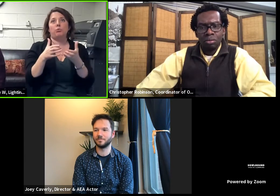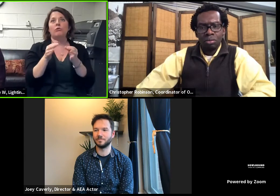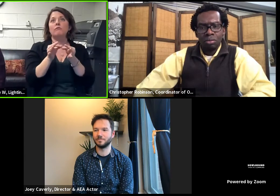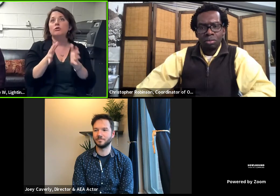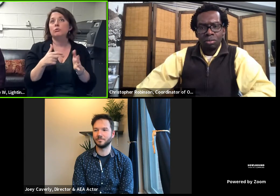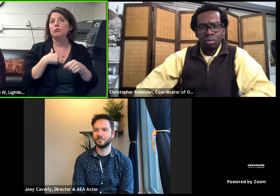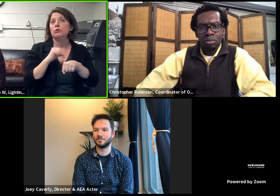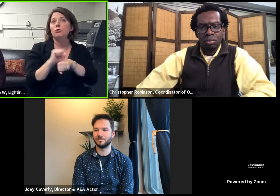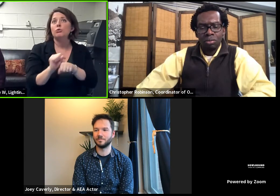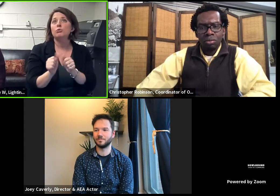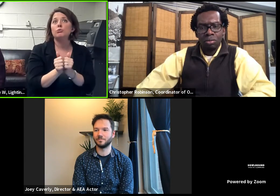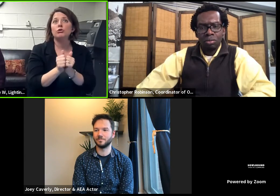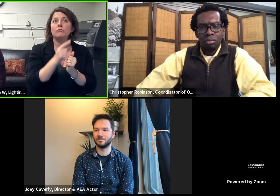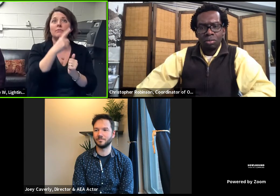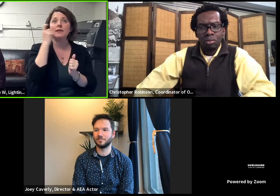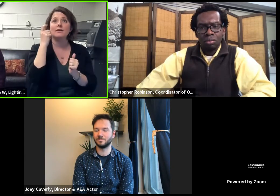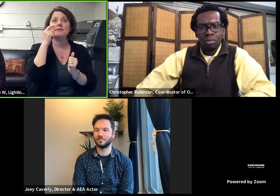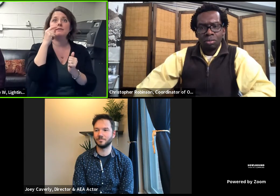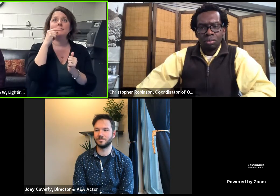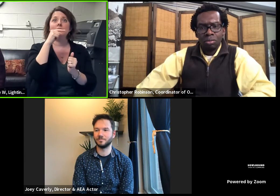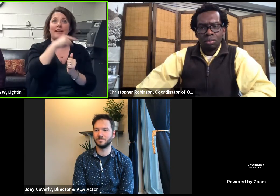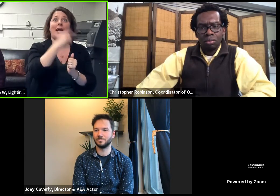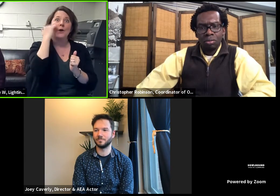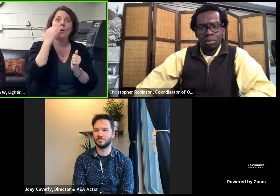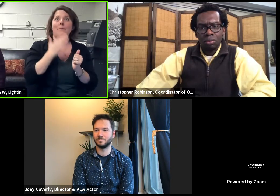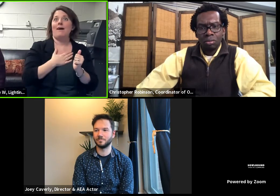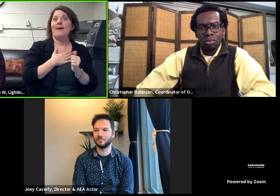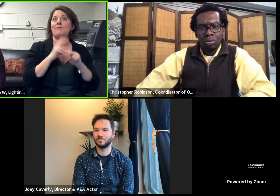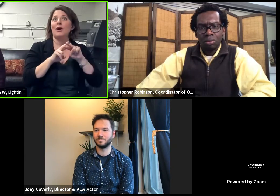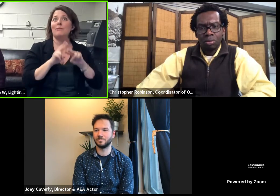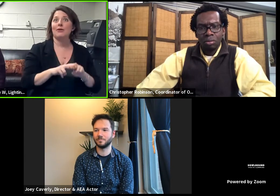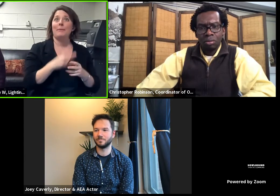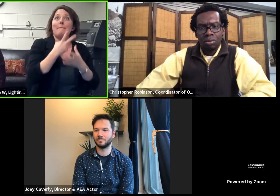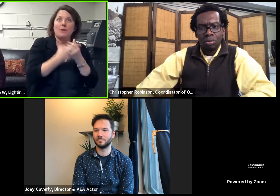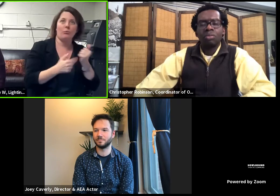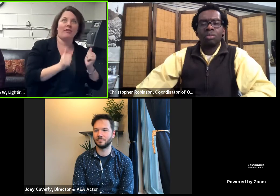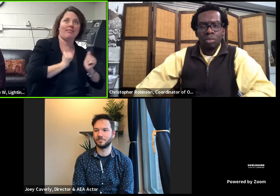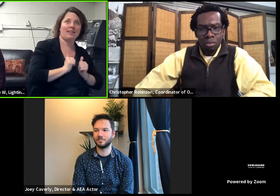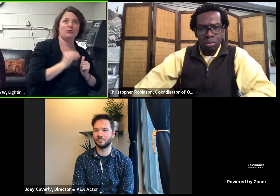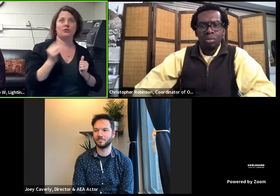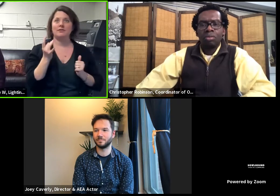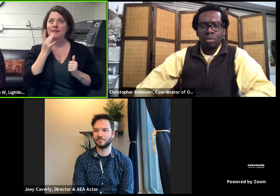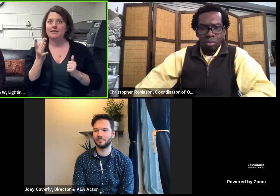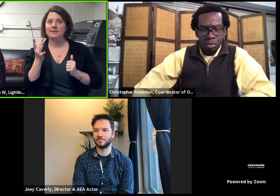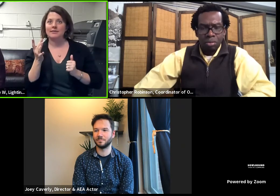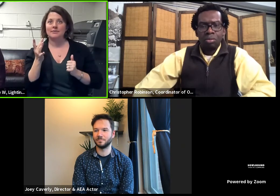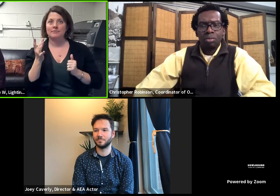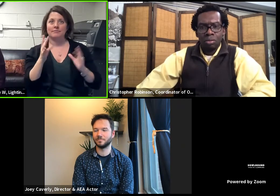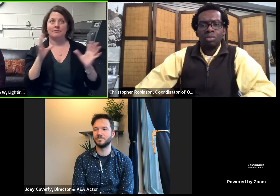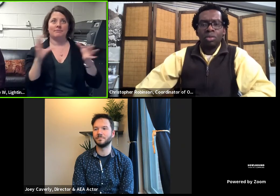There's a specific group of interpreters that I work with because they know my vocabulary, both theater terminology